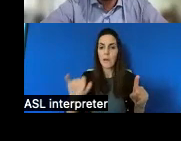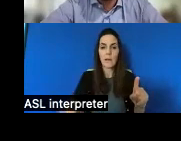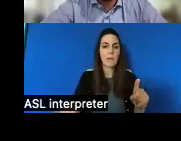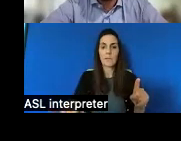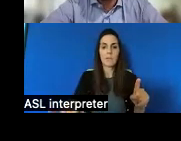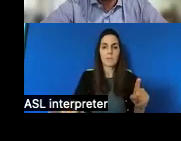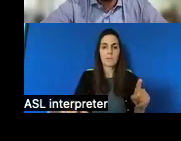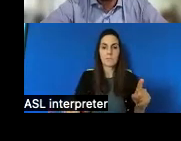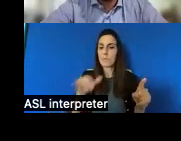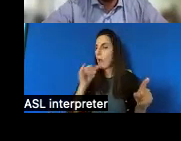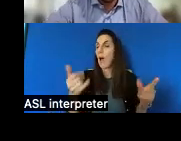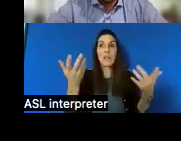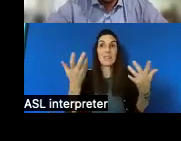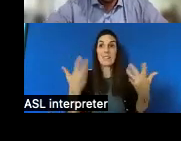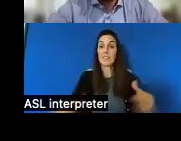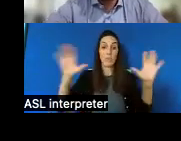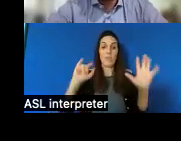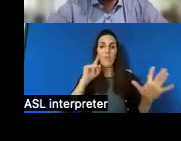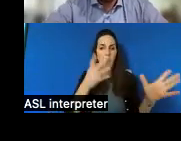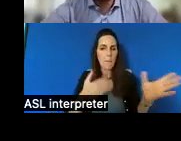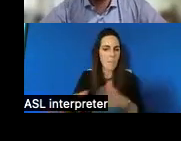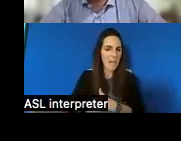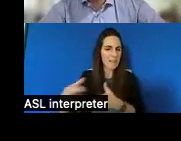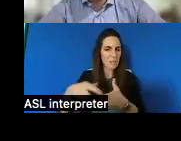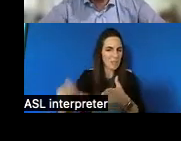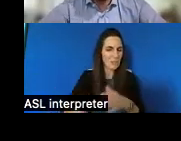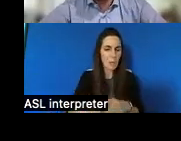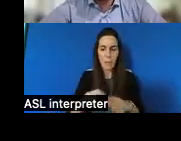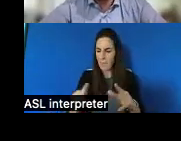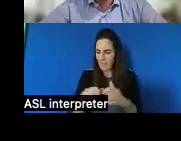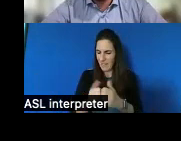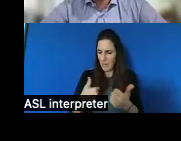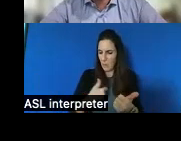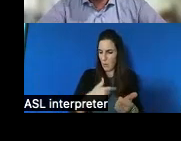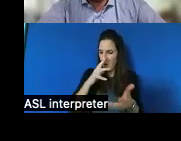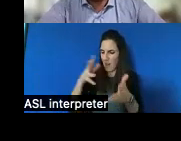know planning result and how do we leave these extra dollars okay we're going to put them in a